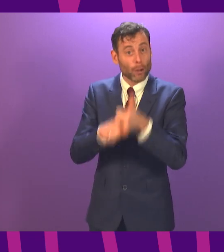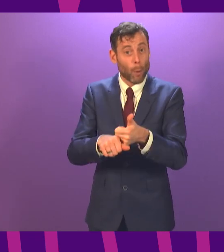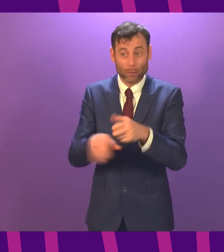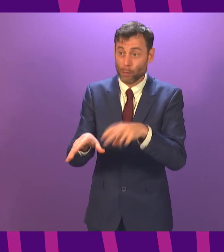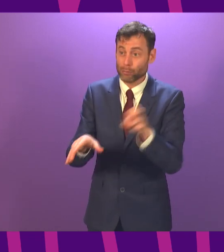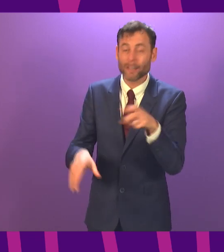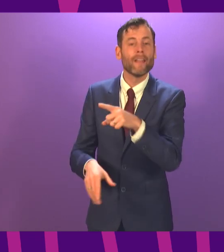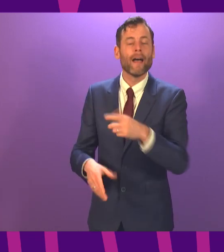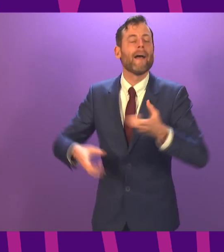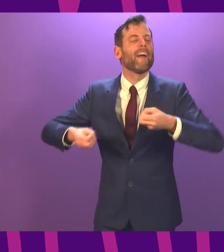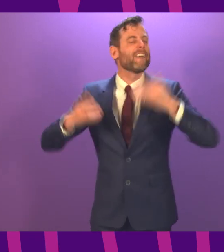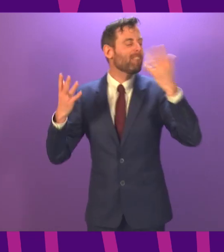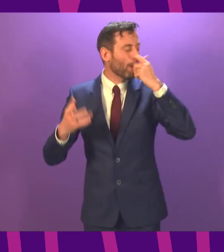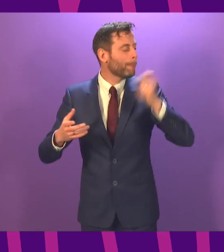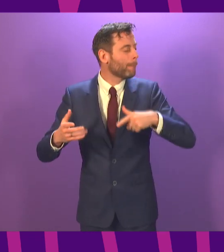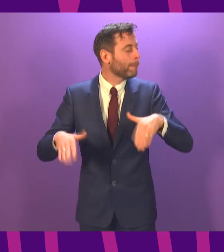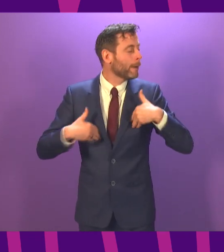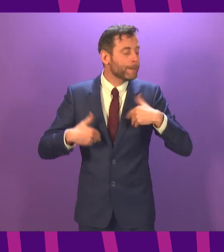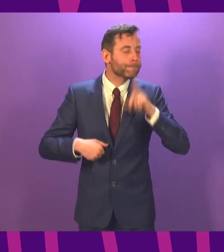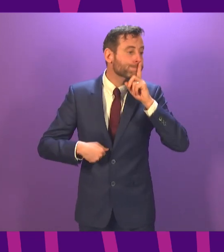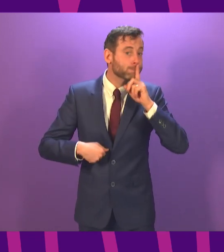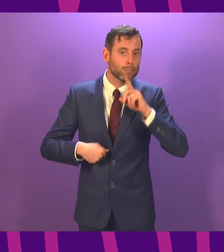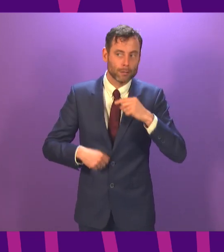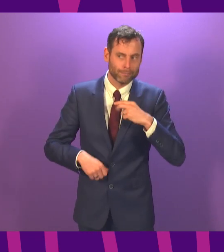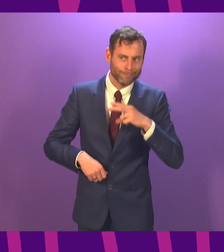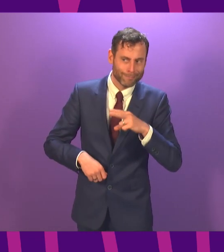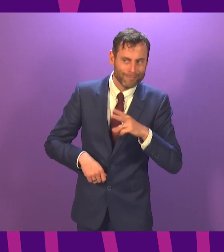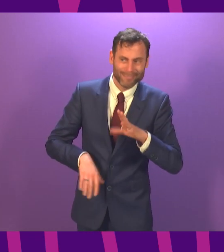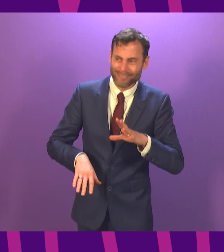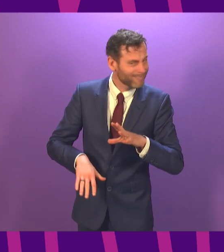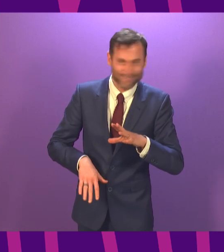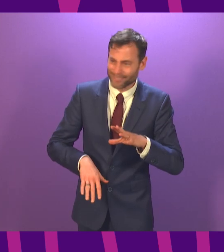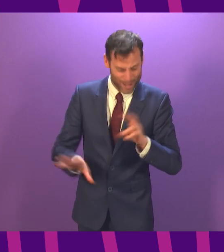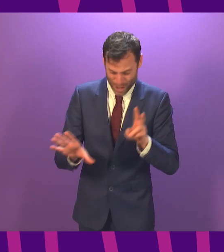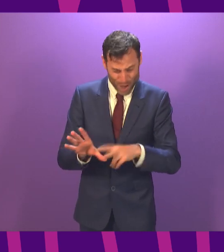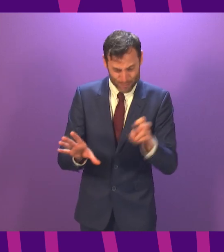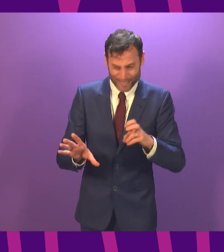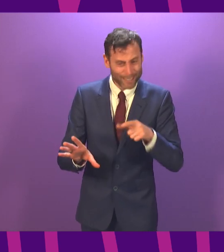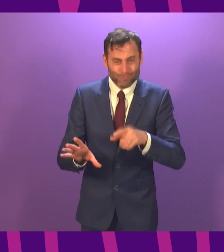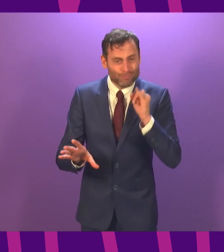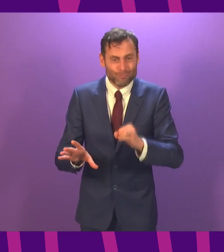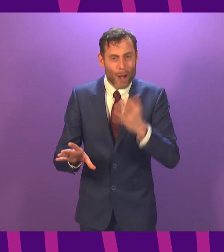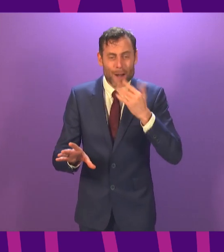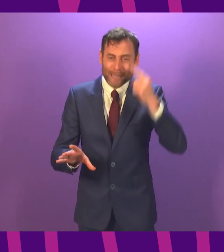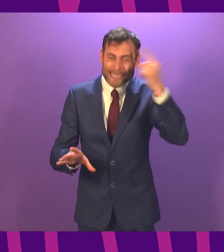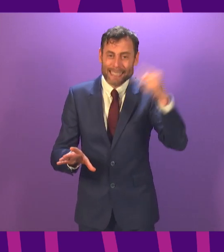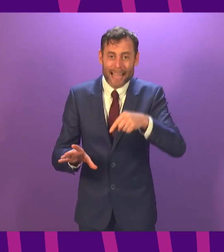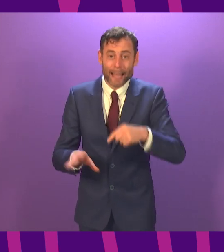Brexit. I still think that Brexit is a mistake. Secondly, I am sure that it has not escaped Willie Rennie’s notice that I am not planning